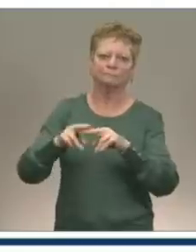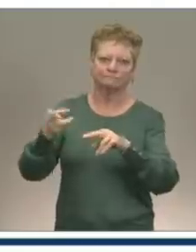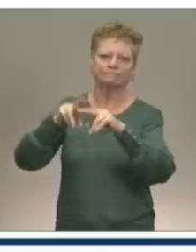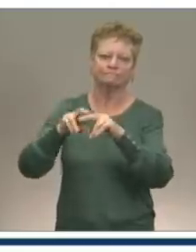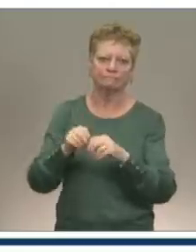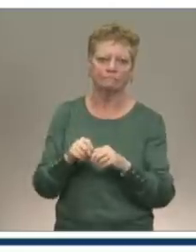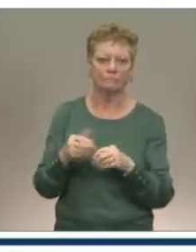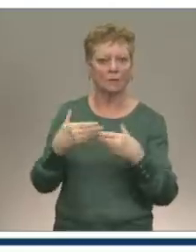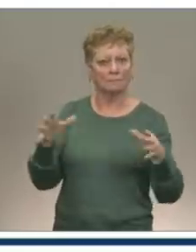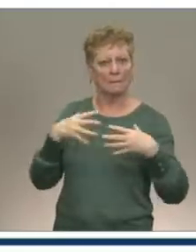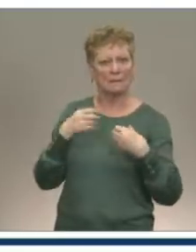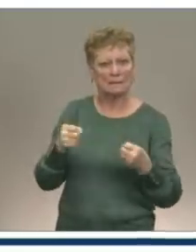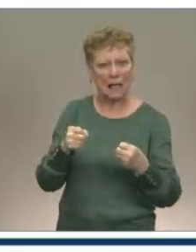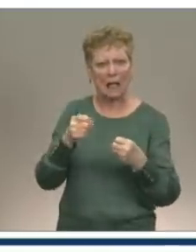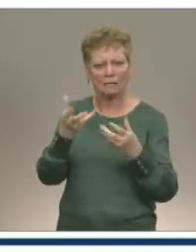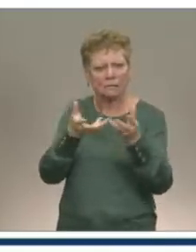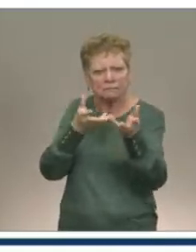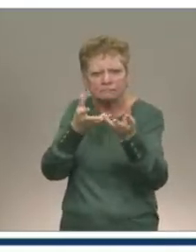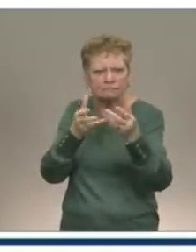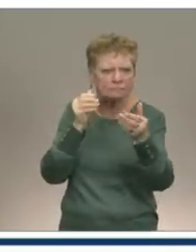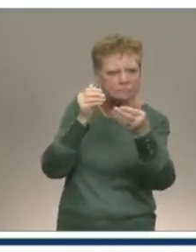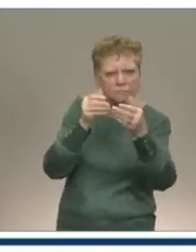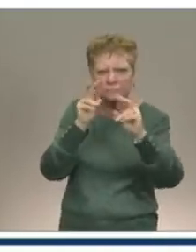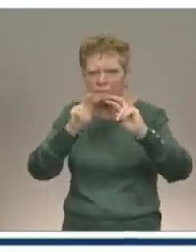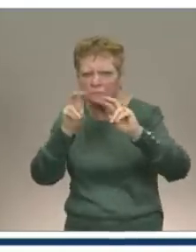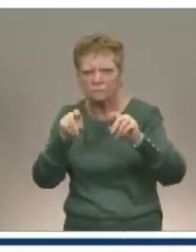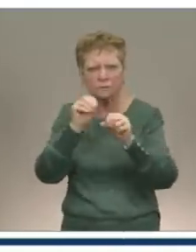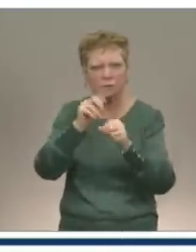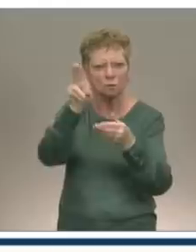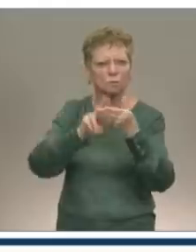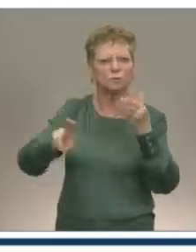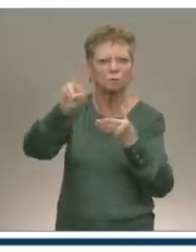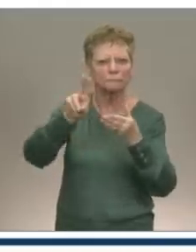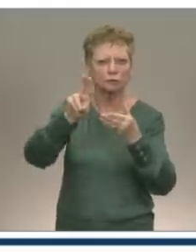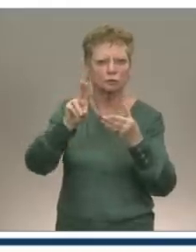with the university to understand and manage this evolving situation